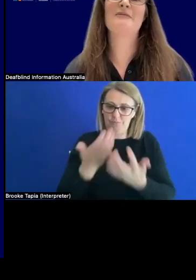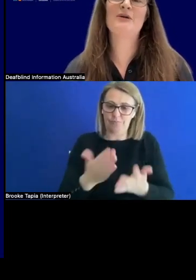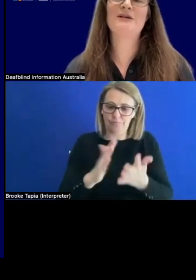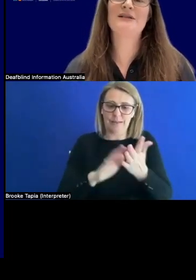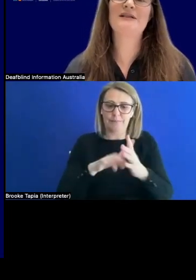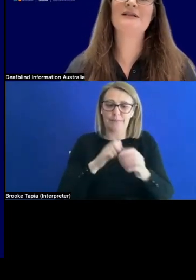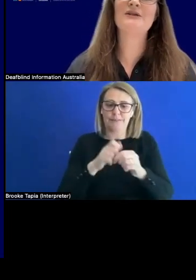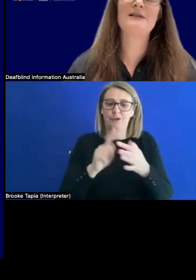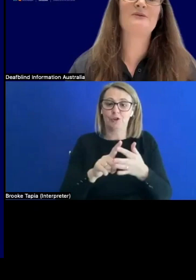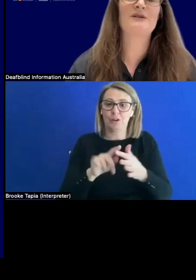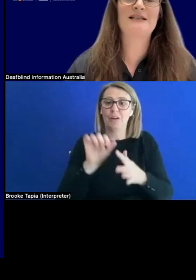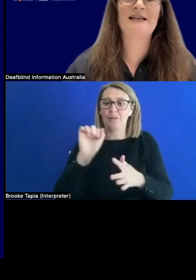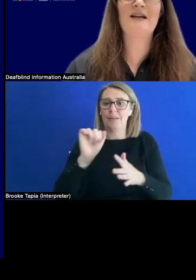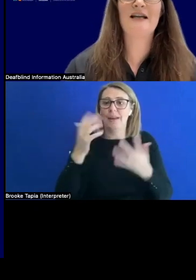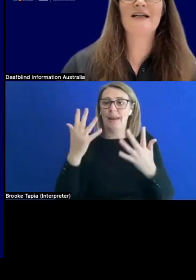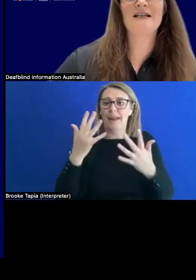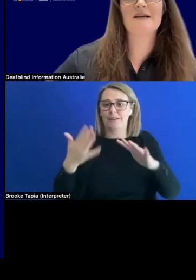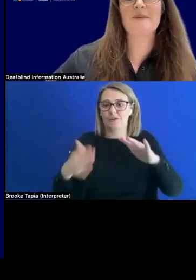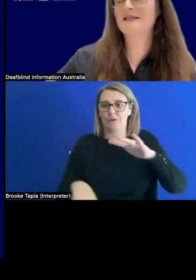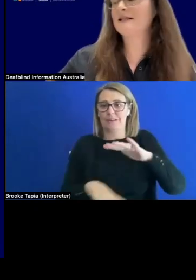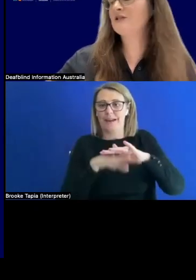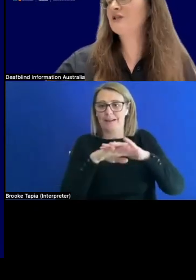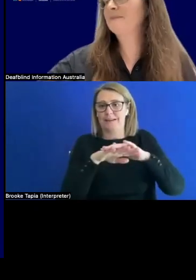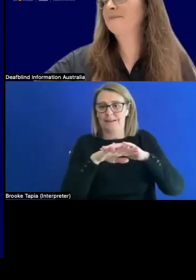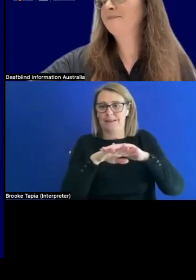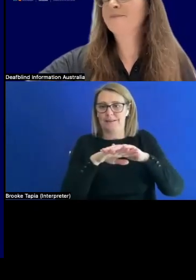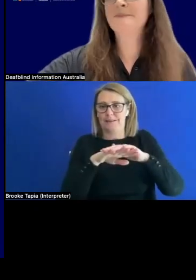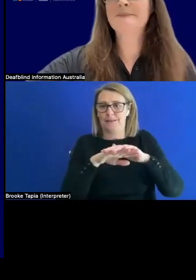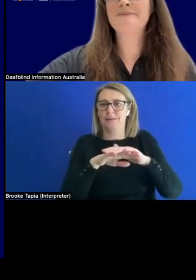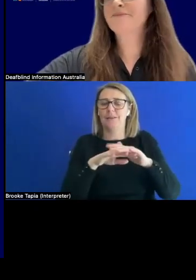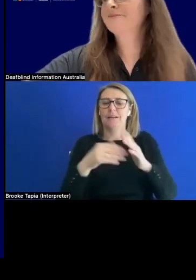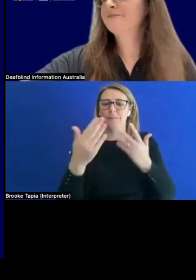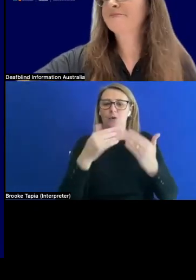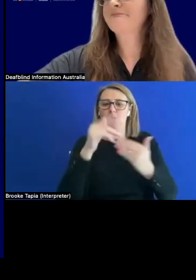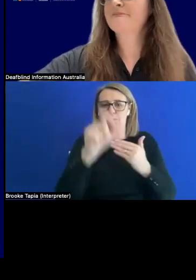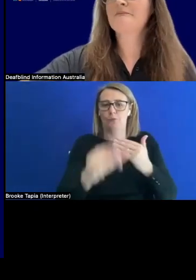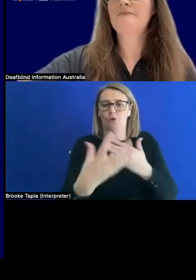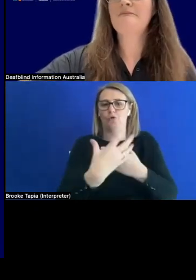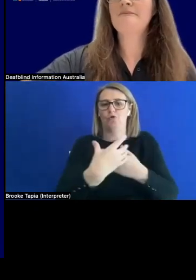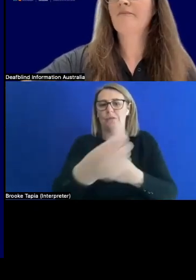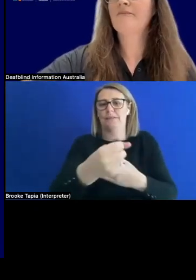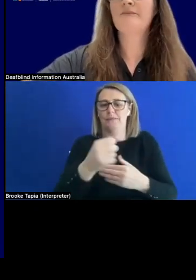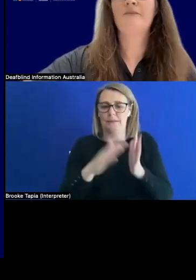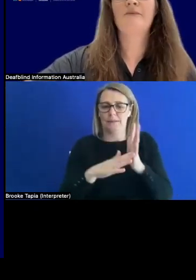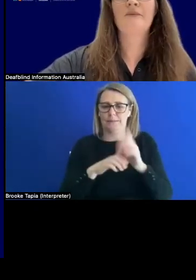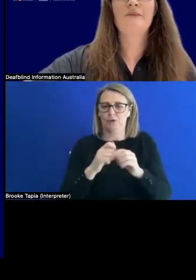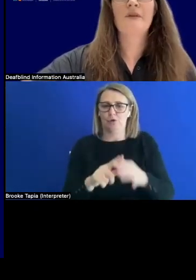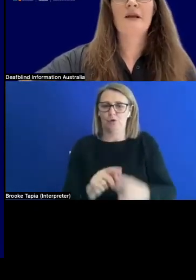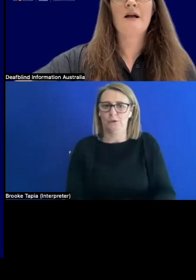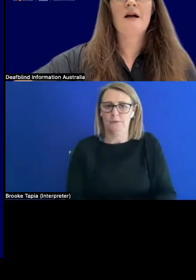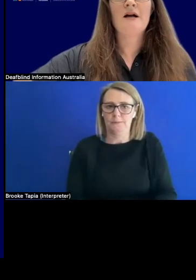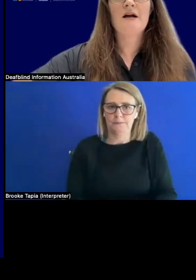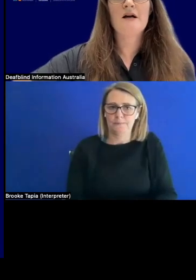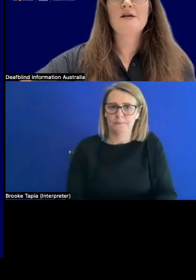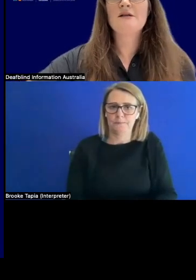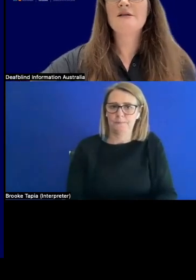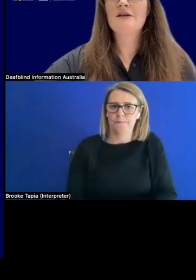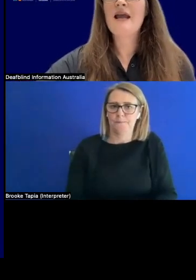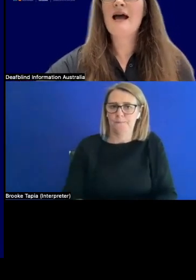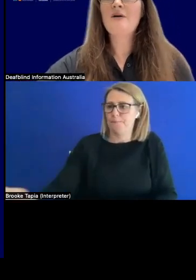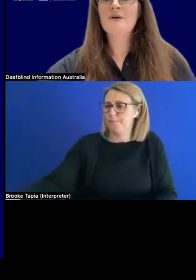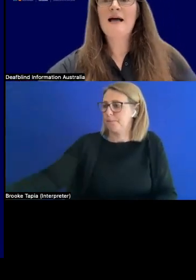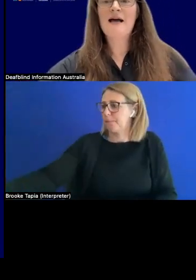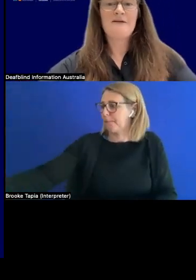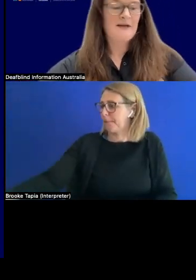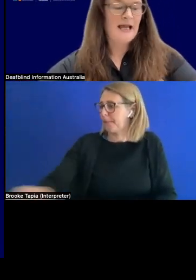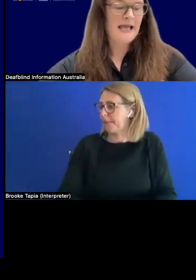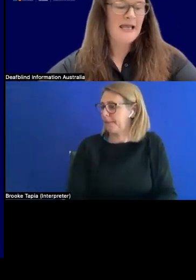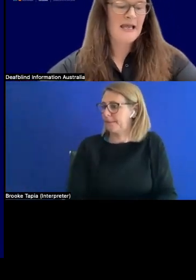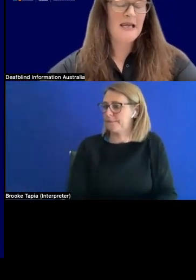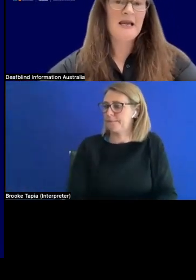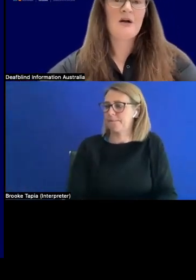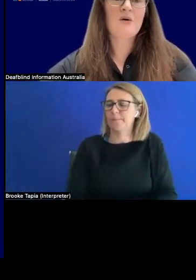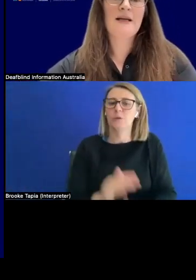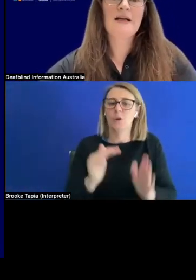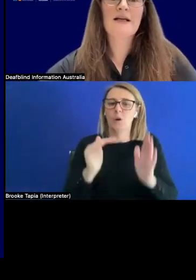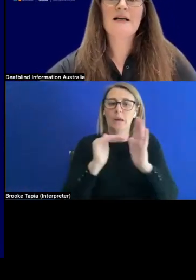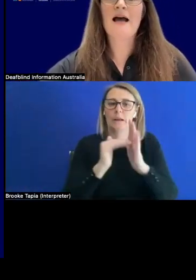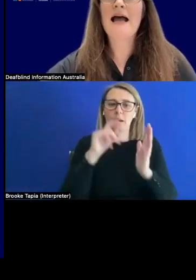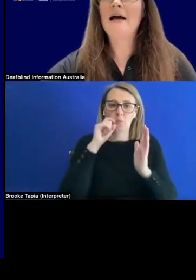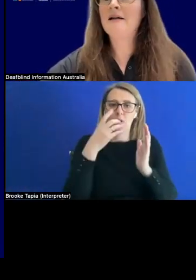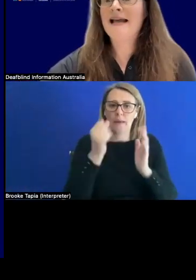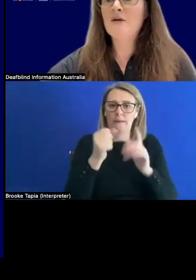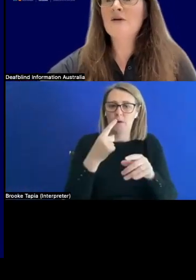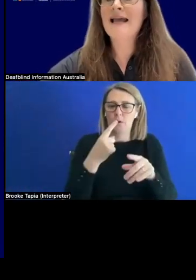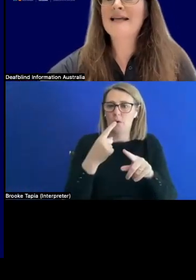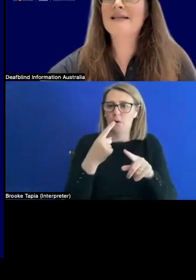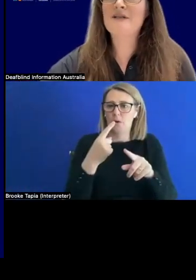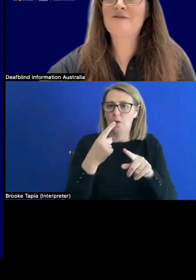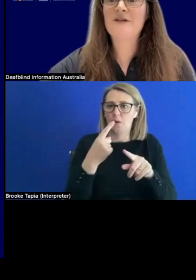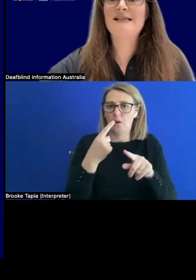the person who is receiving the message. Now we will have a look at some different